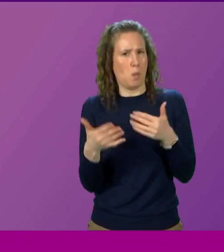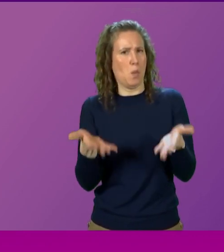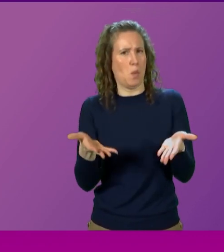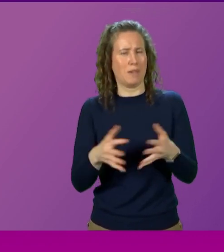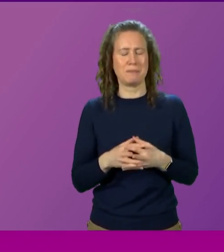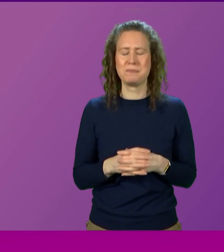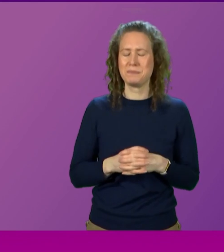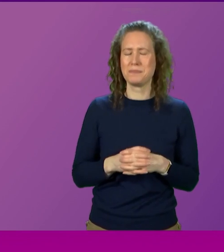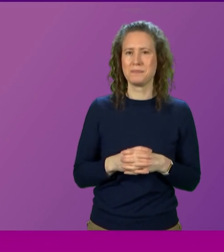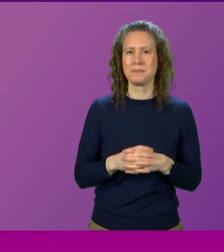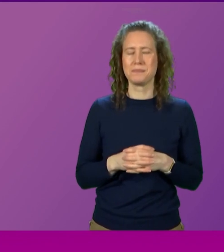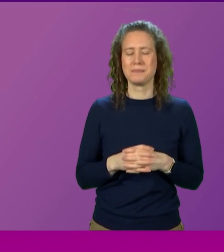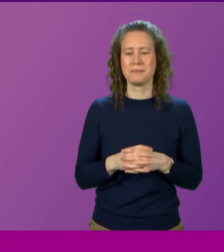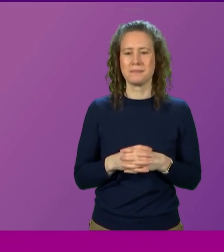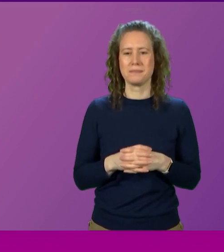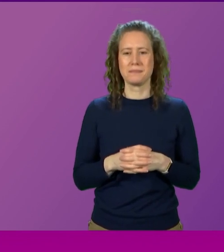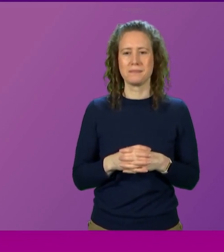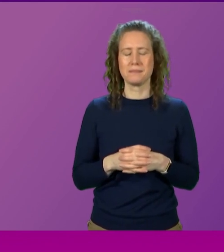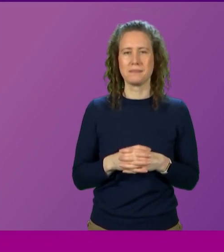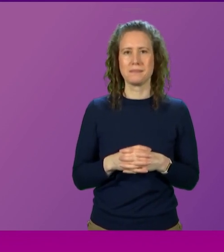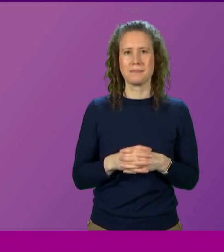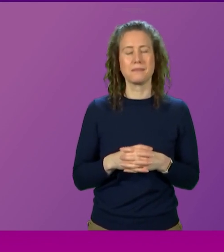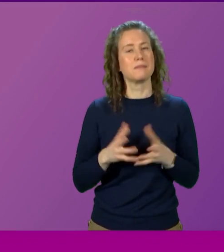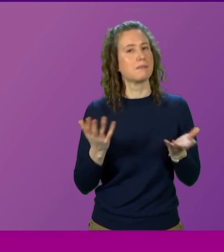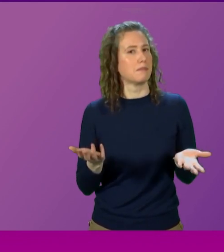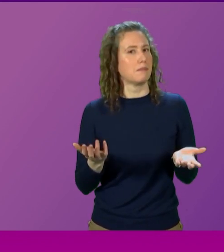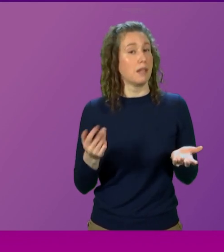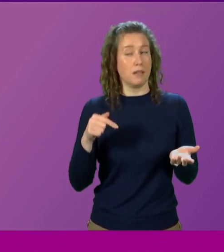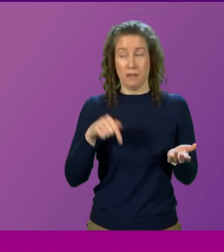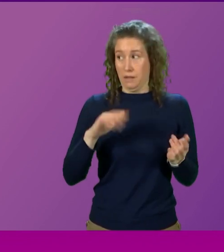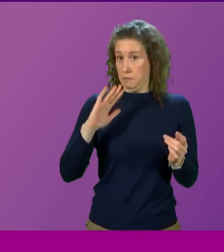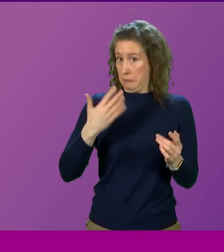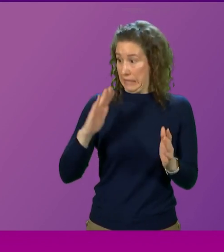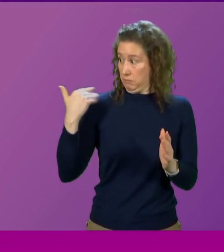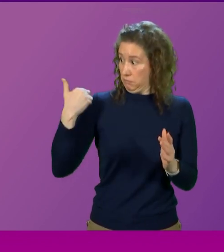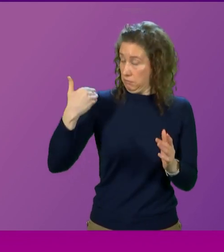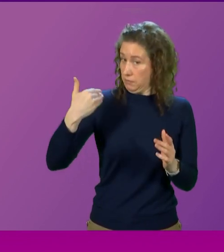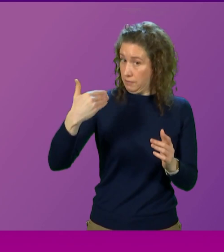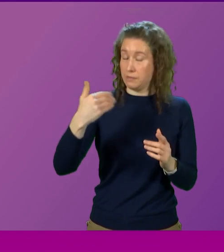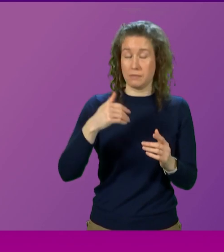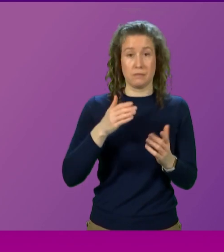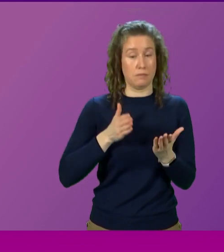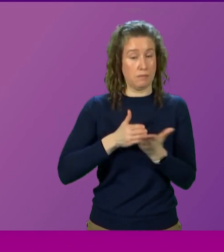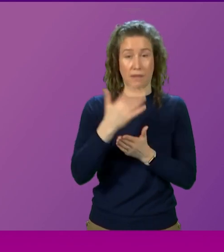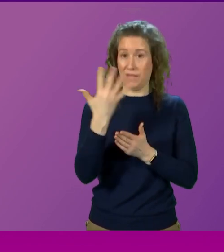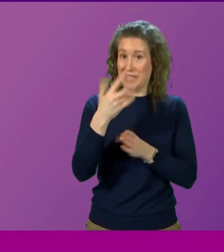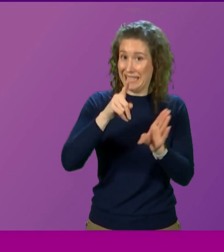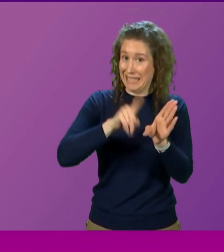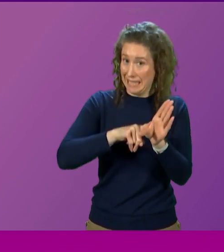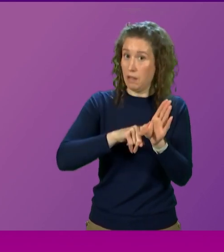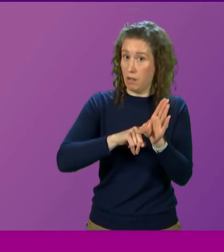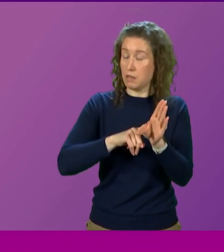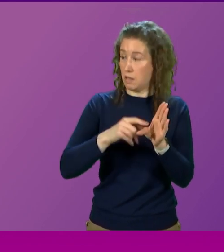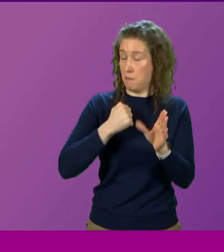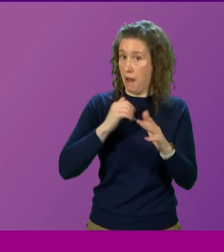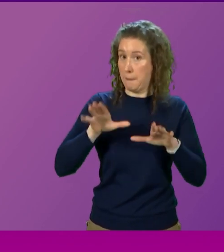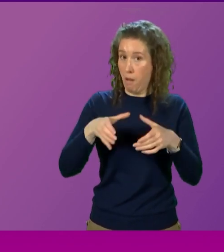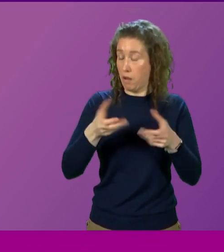As they have been throughout the entirety of the 15 years that my party has been in